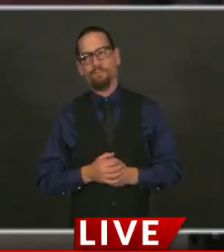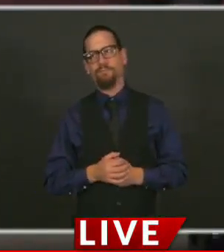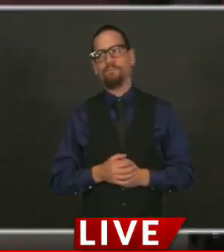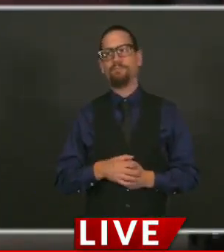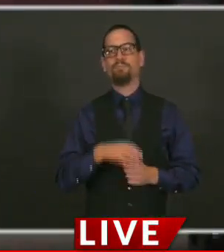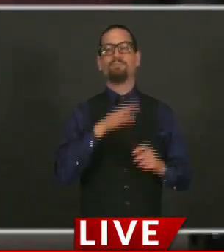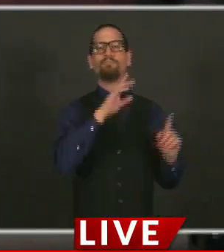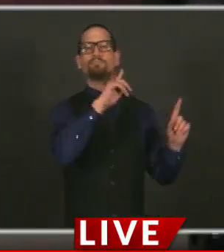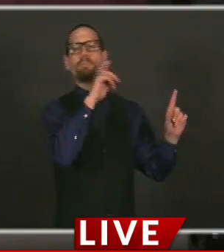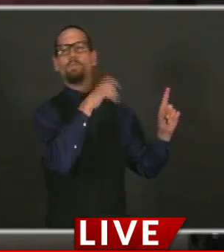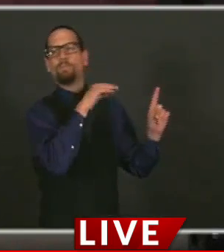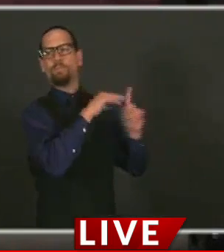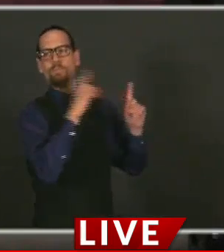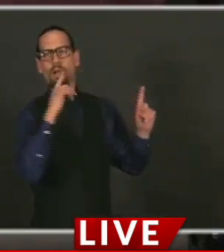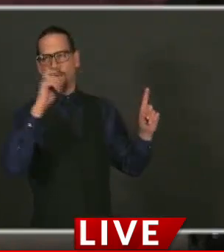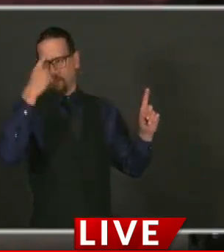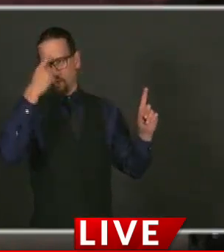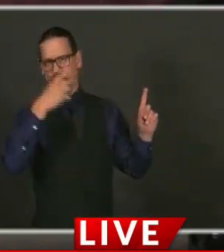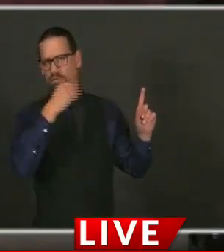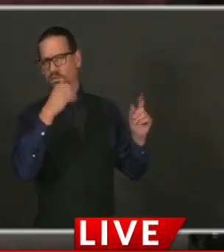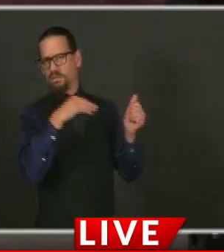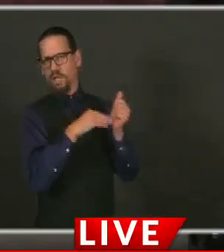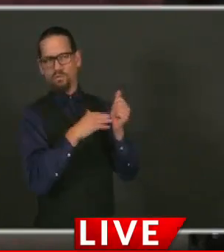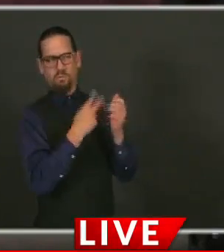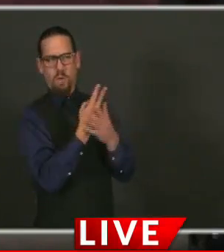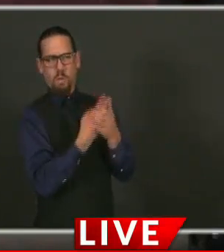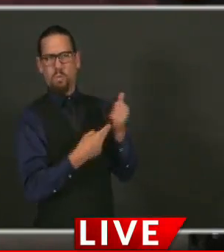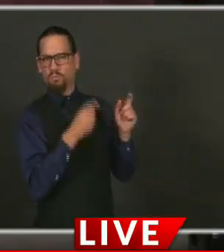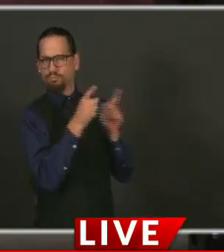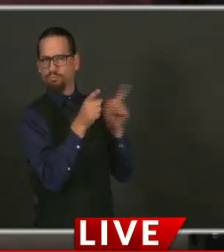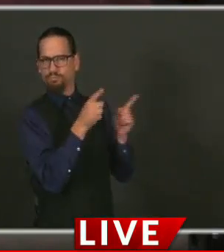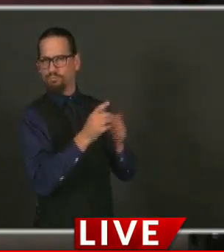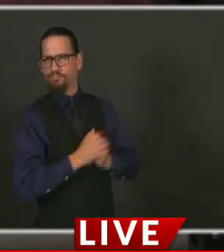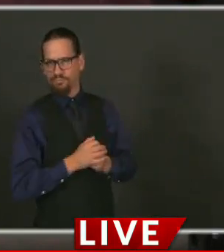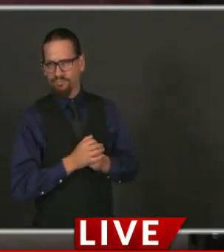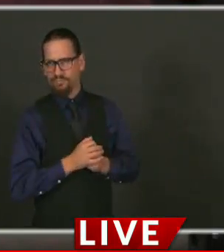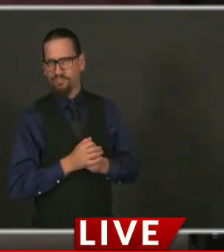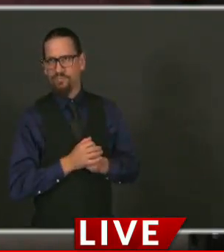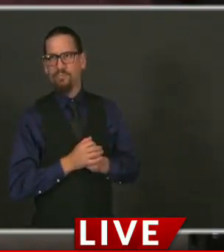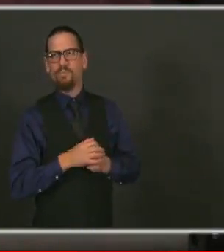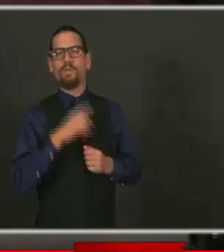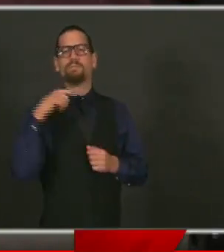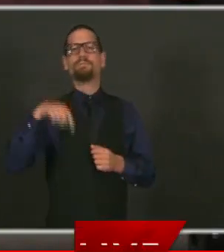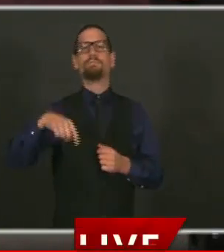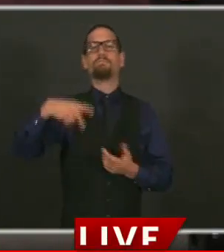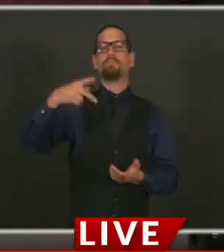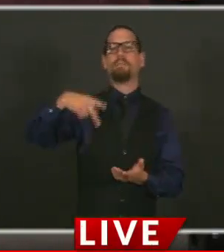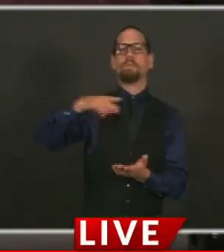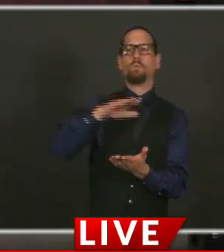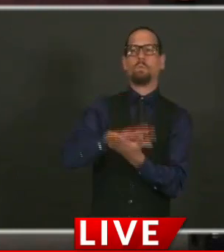SETTINGS. TO FURTHER BRIAN'S QUESTION,